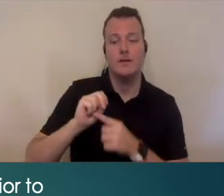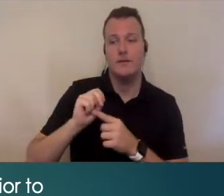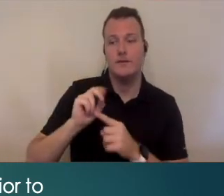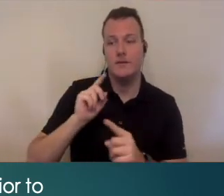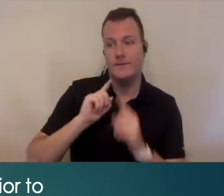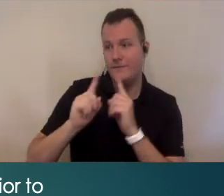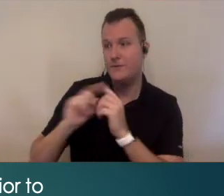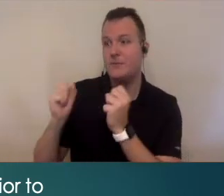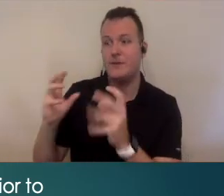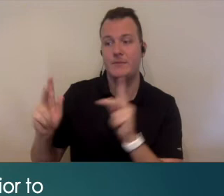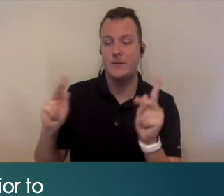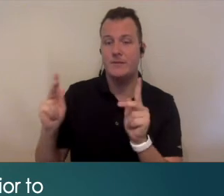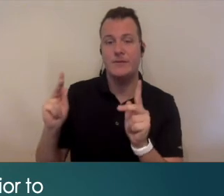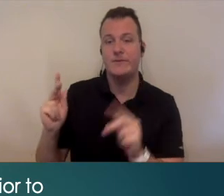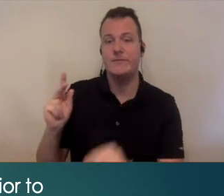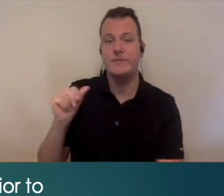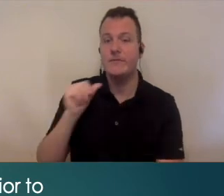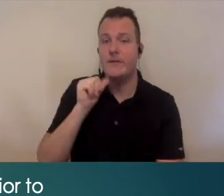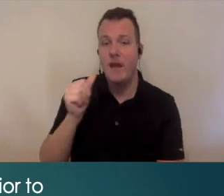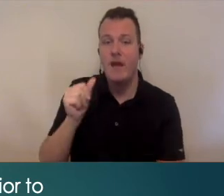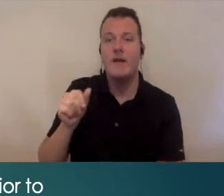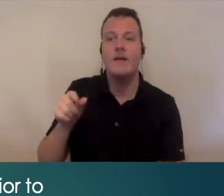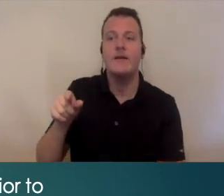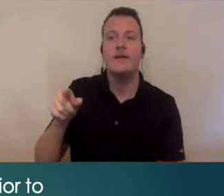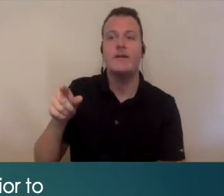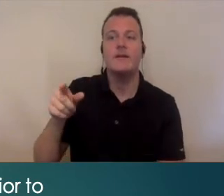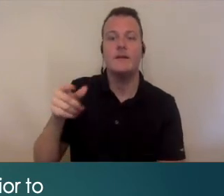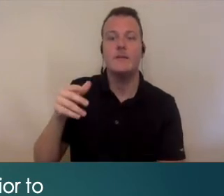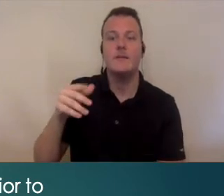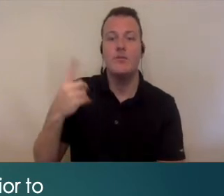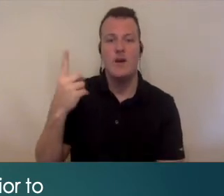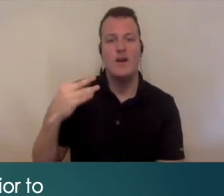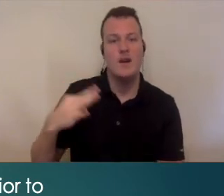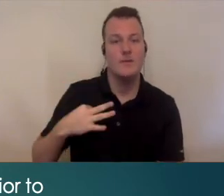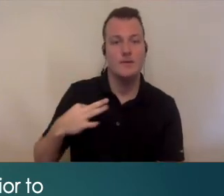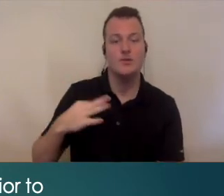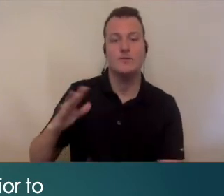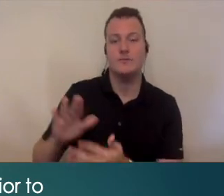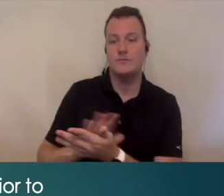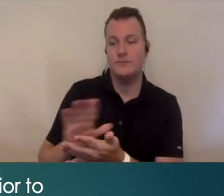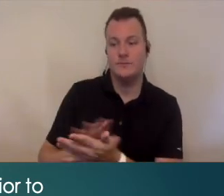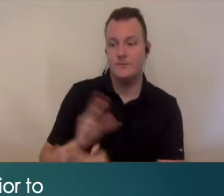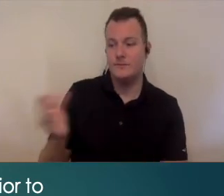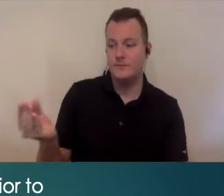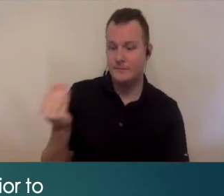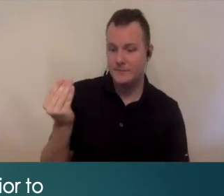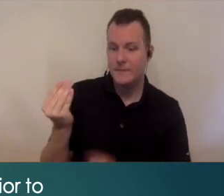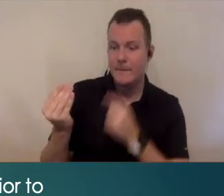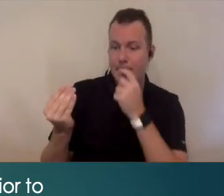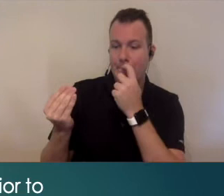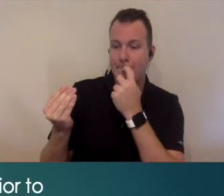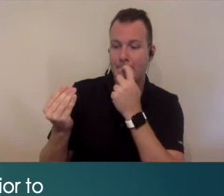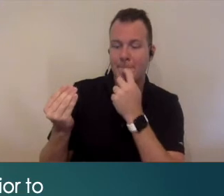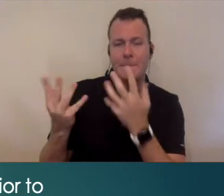people, I got a really poor application on paper, and I wanted to interview this